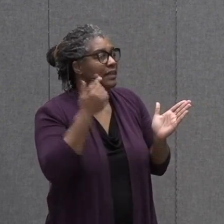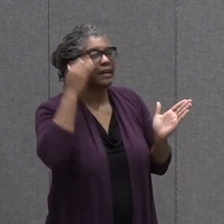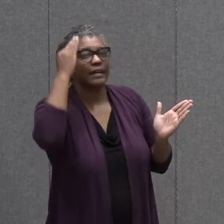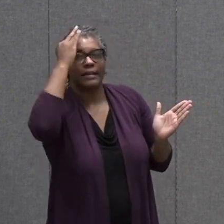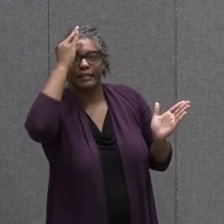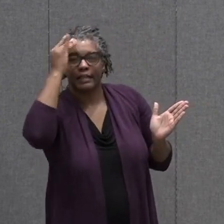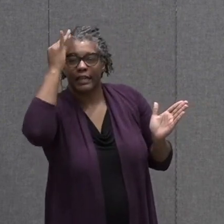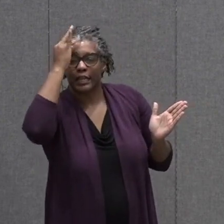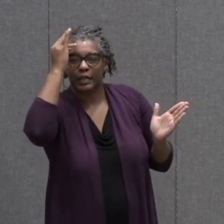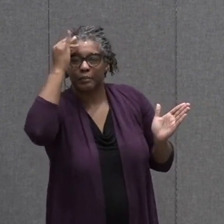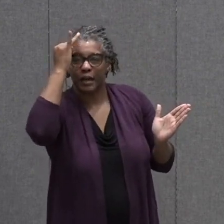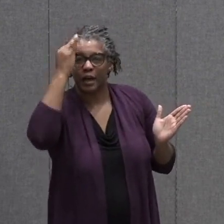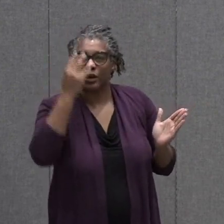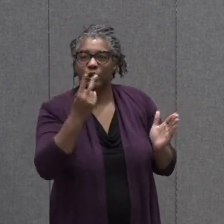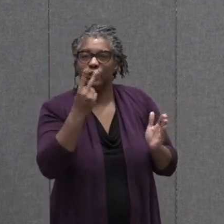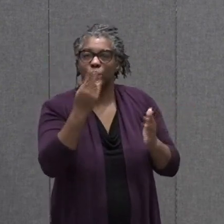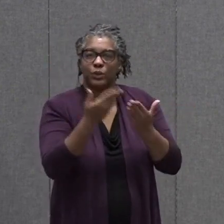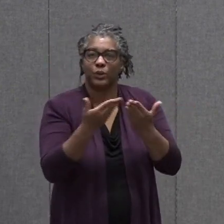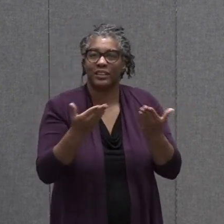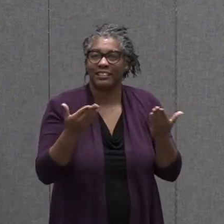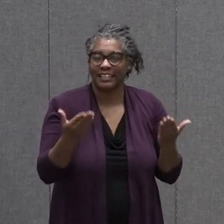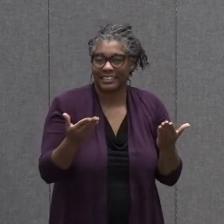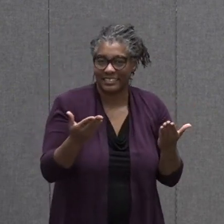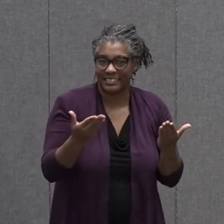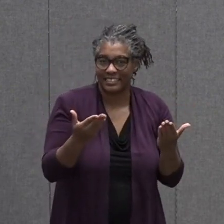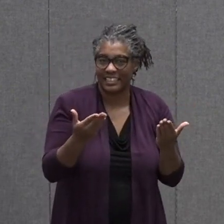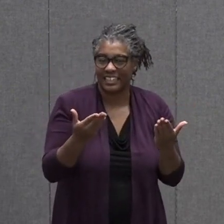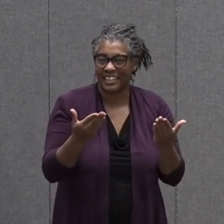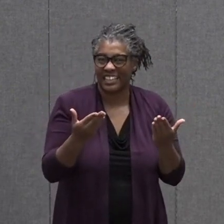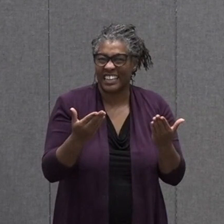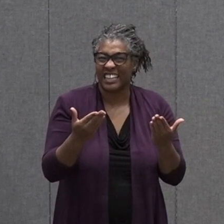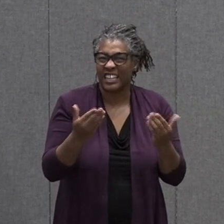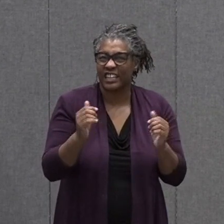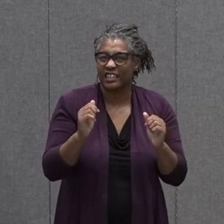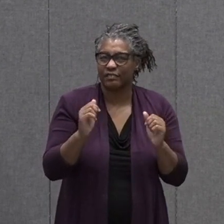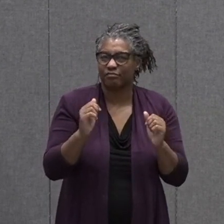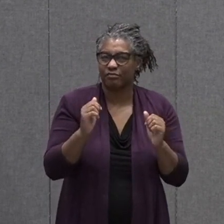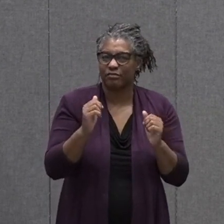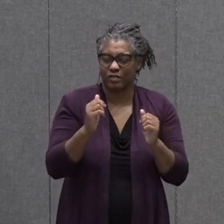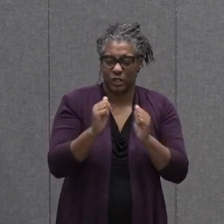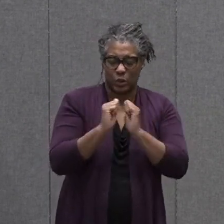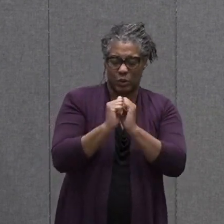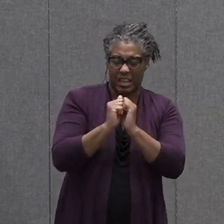Not like Peanut Butter and Meatball, because I don't think those went together very well.